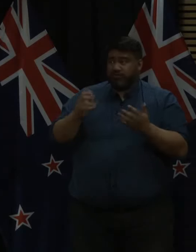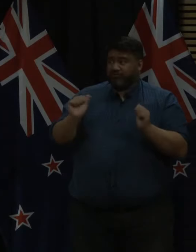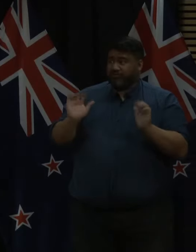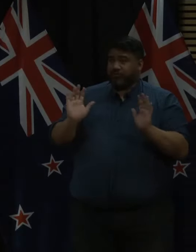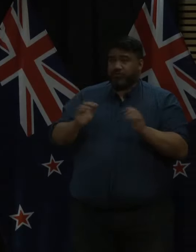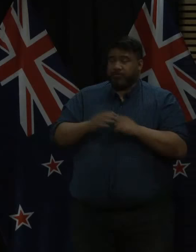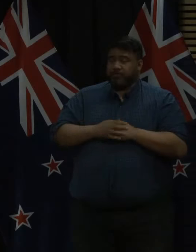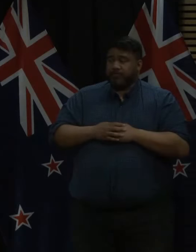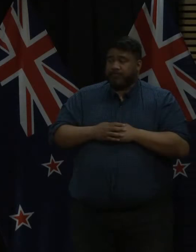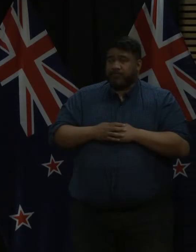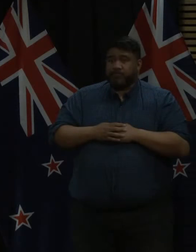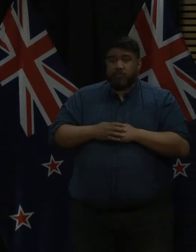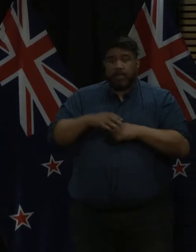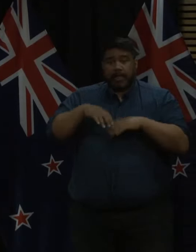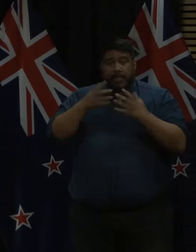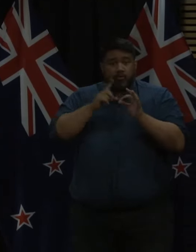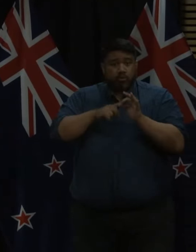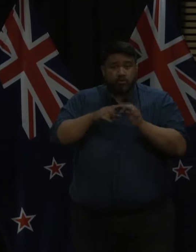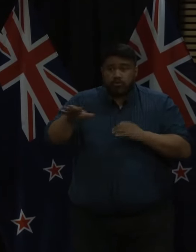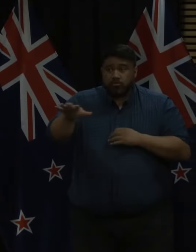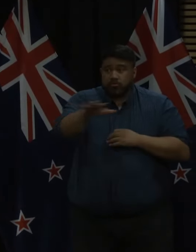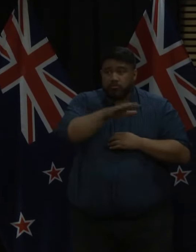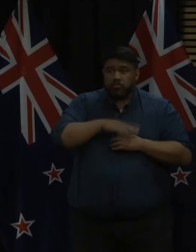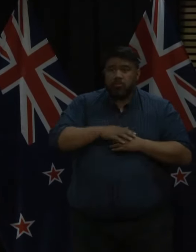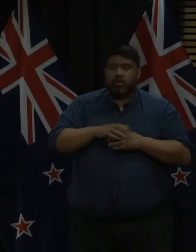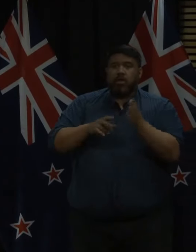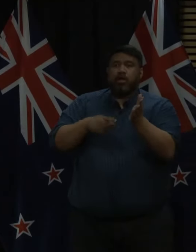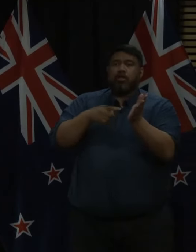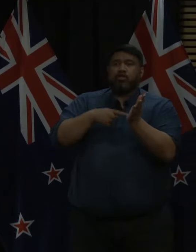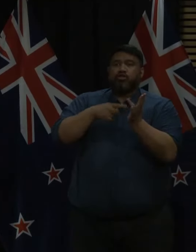see the four components we